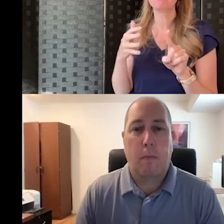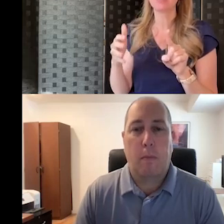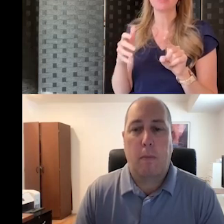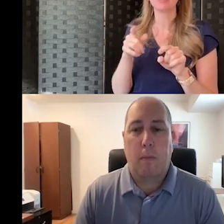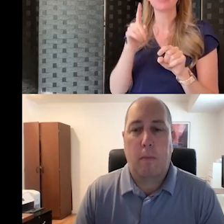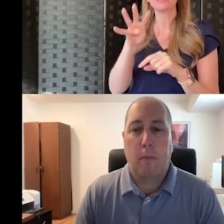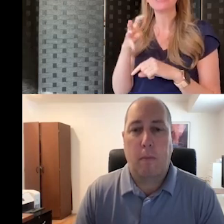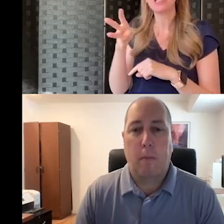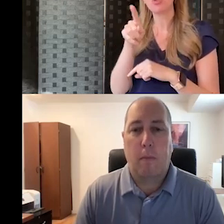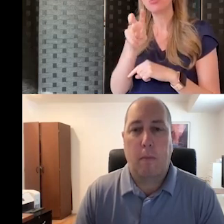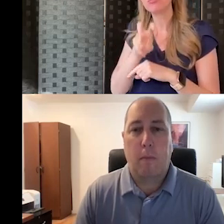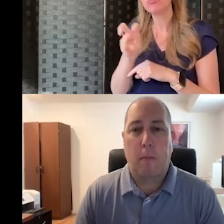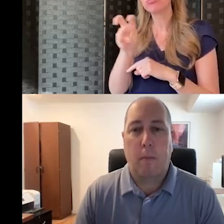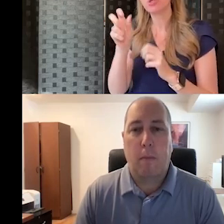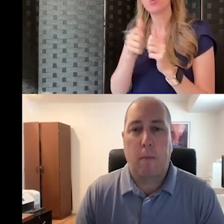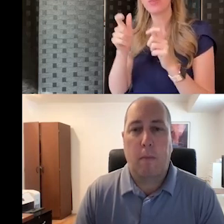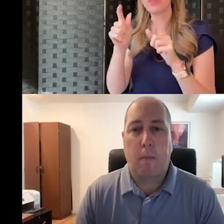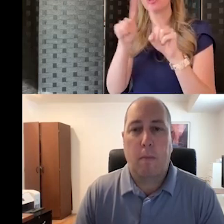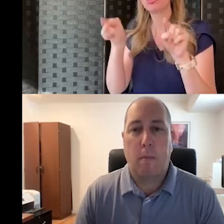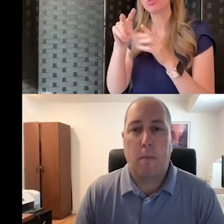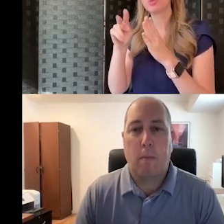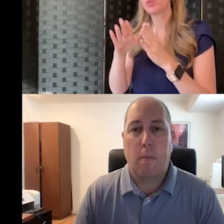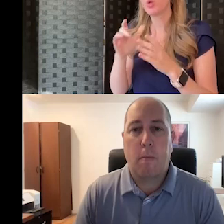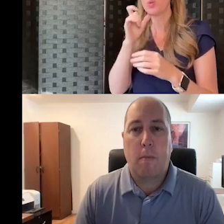table with a screener, you will not hear what the column header is because as far